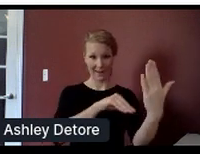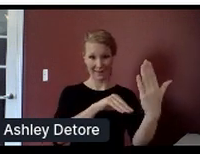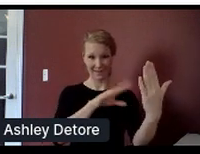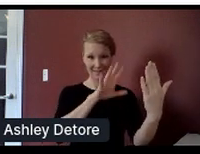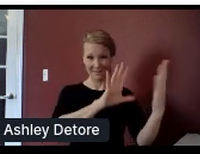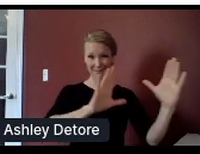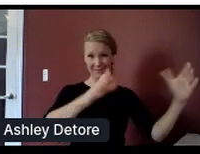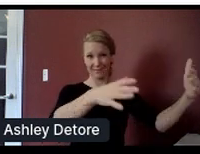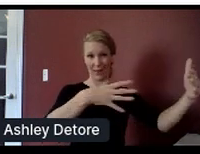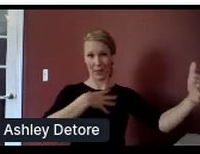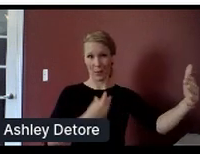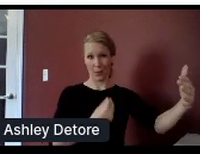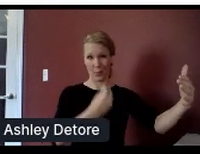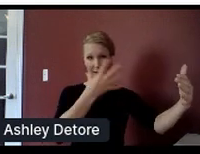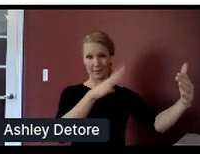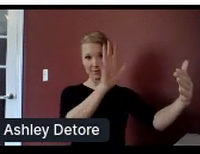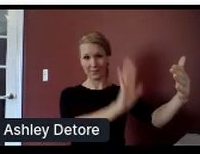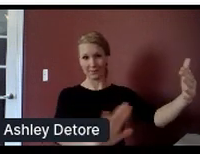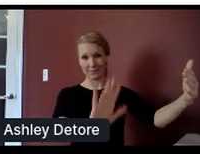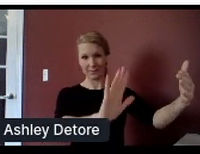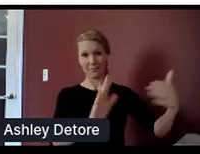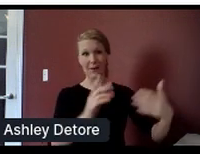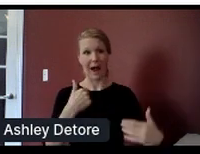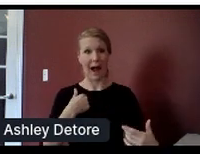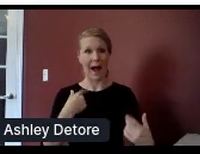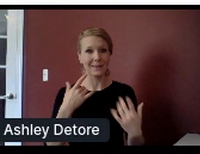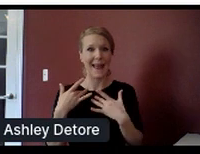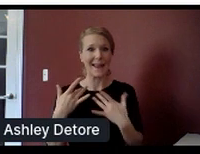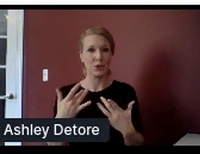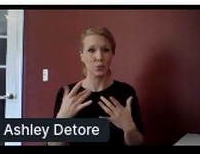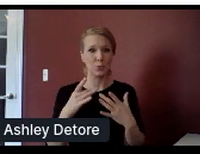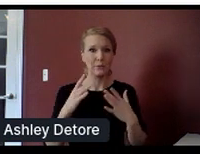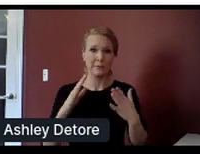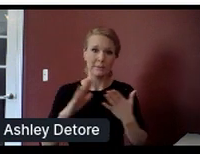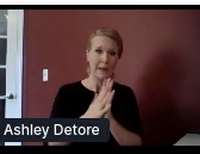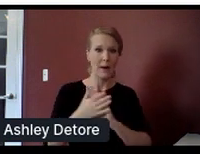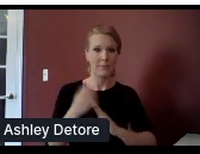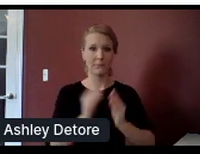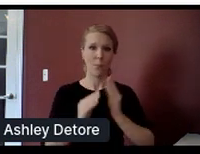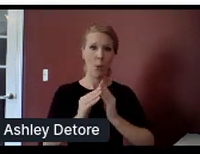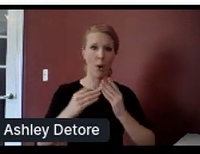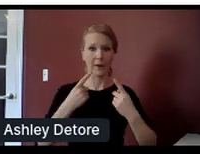That is real. I learned how to code switch.